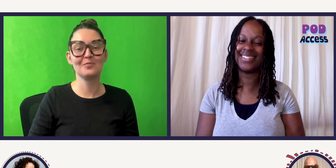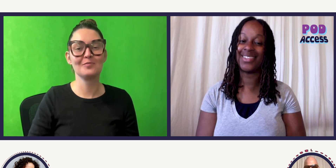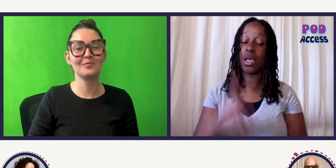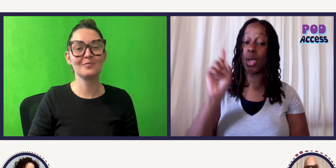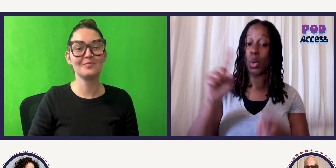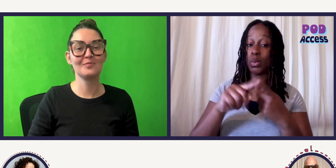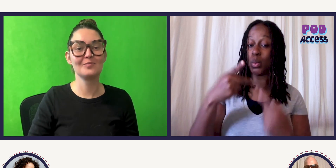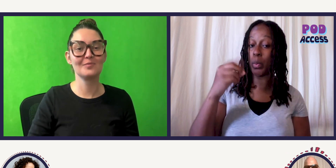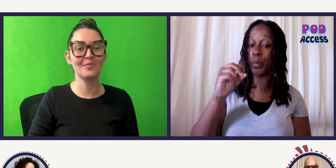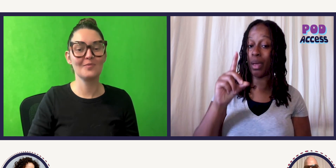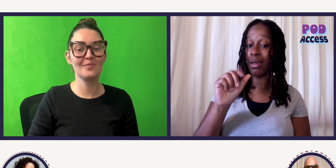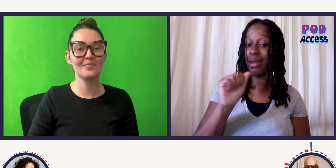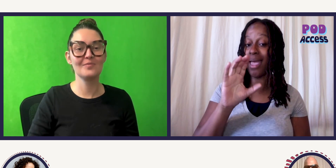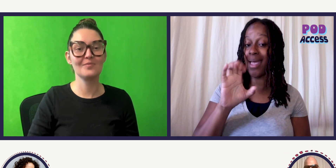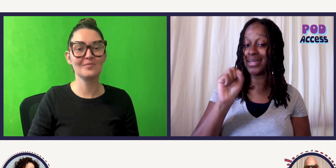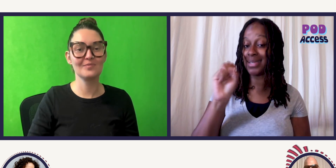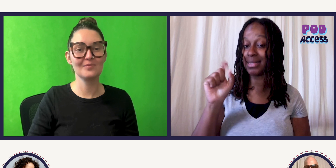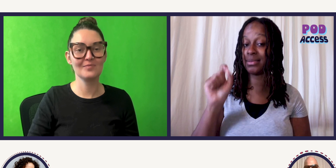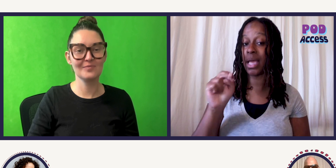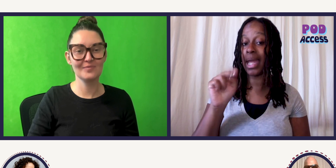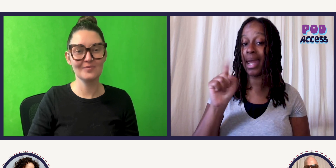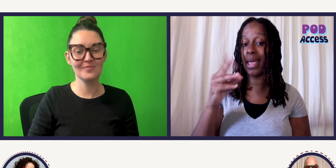Go to PODAccess.net and hit the Contact Us button.